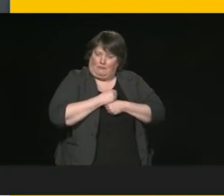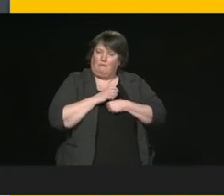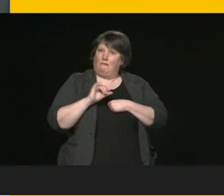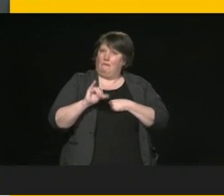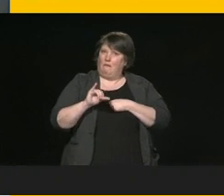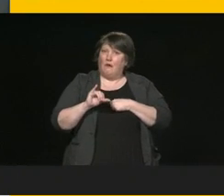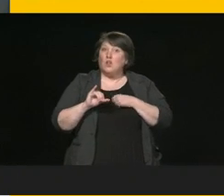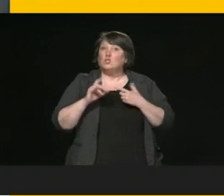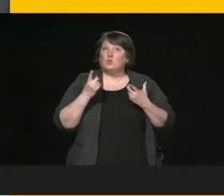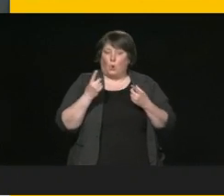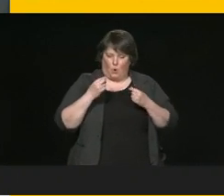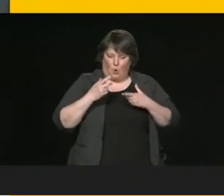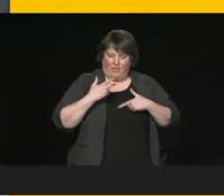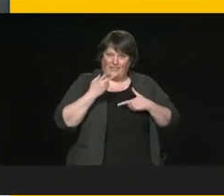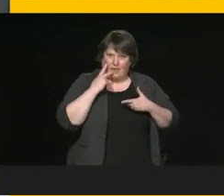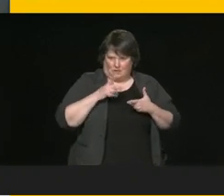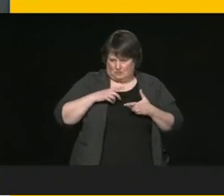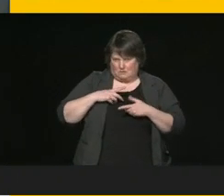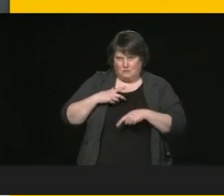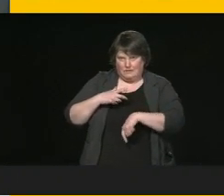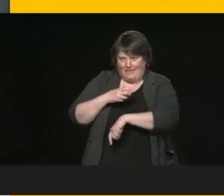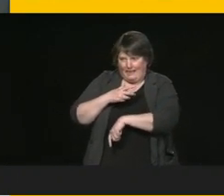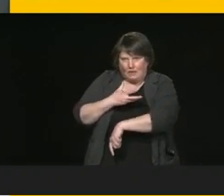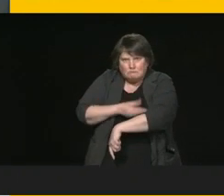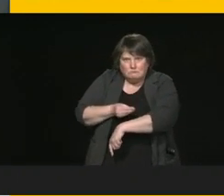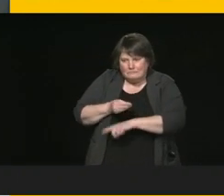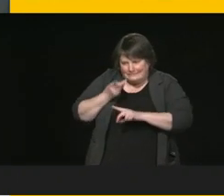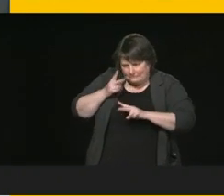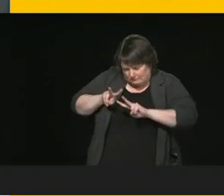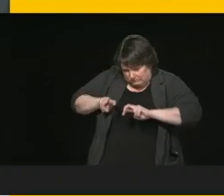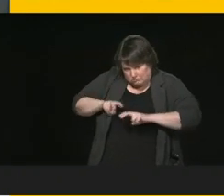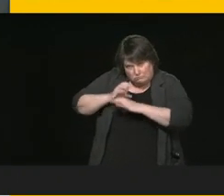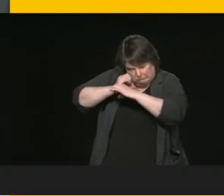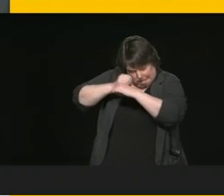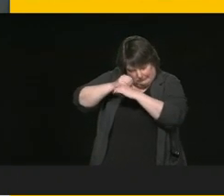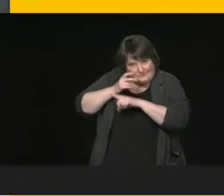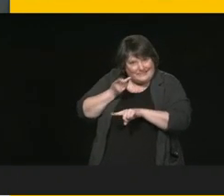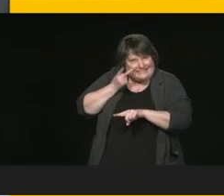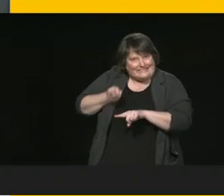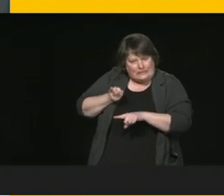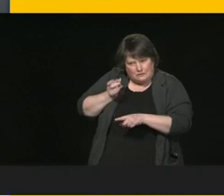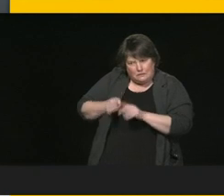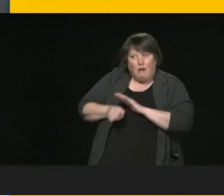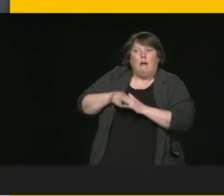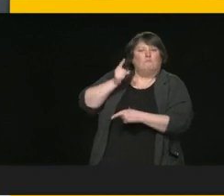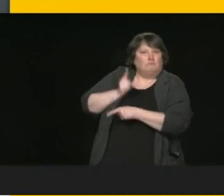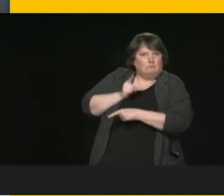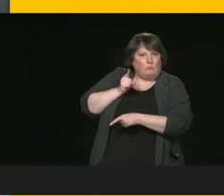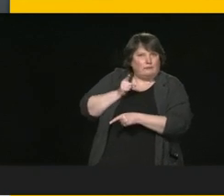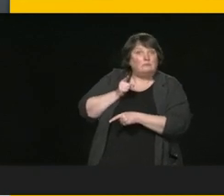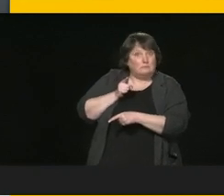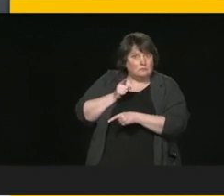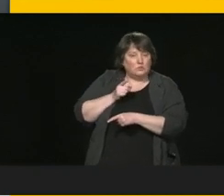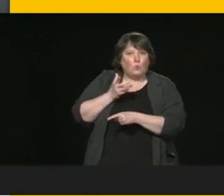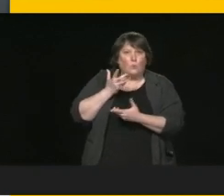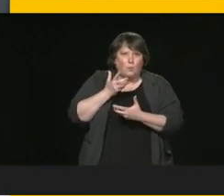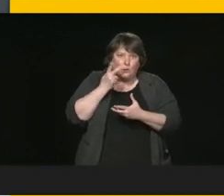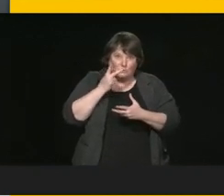PAST. AND WE ARE ACTIVELY TESTING SOME OF THOSE KITS, DOING QUALITY